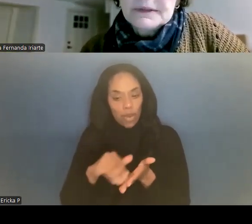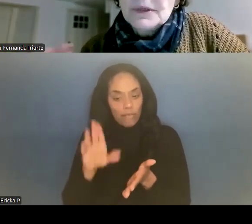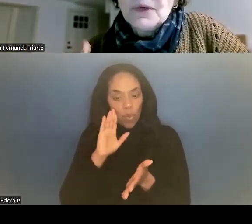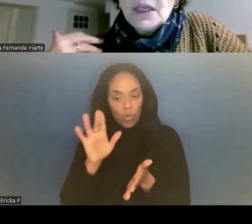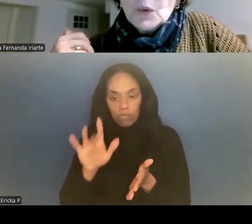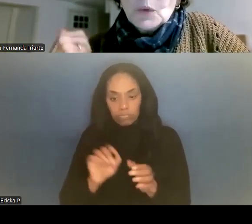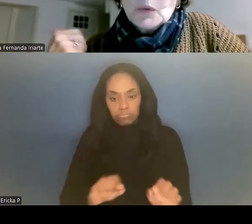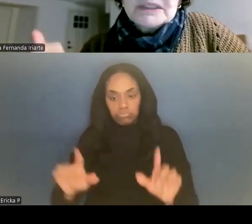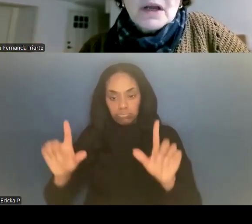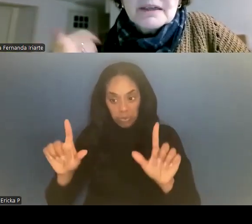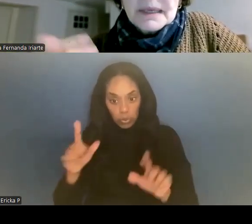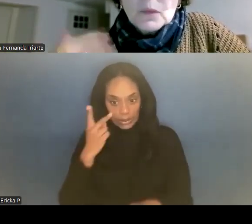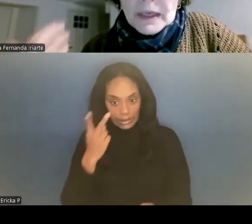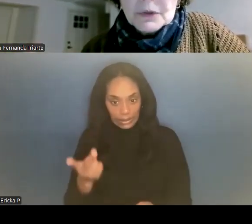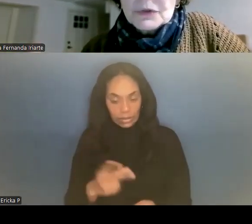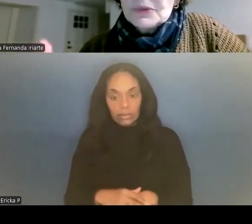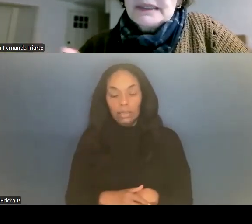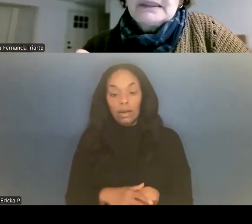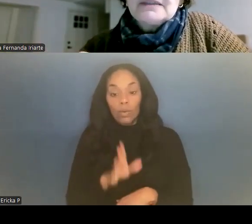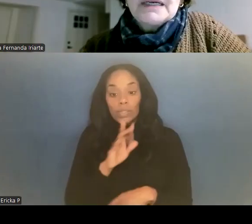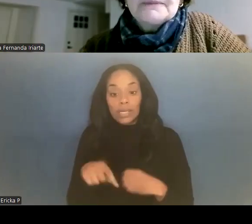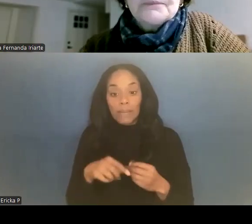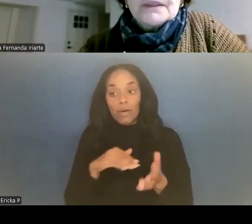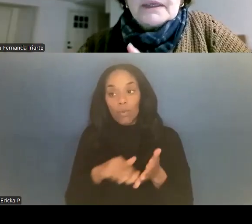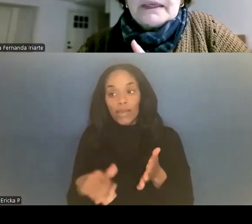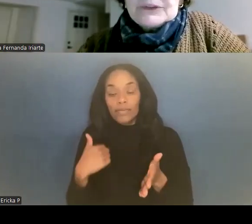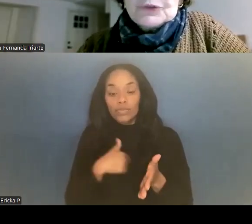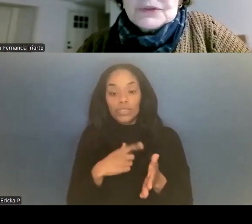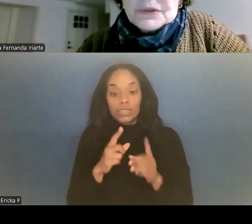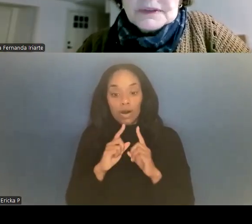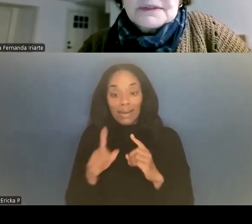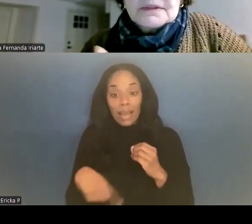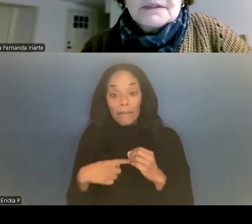So when we talk about waivers we're talking about extra services